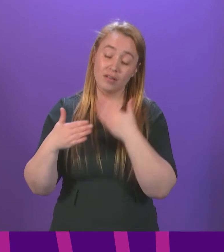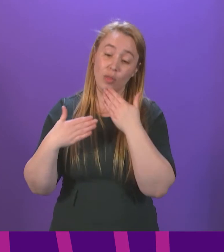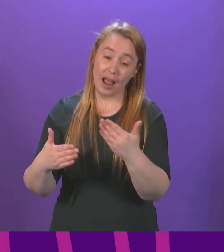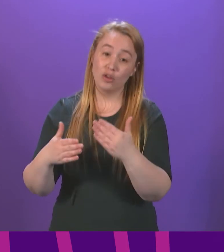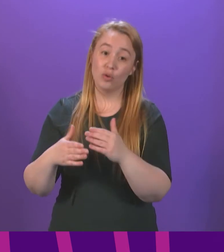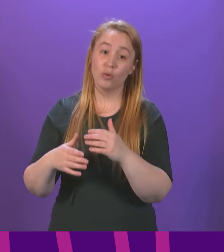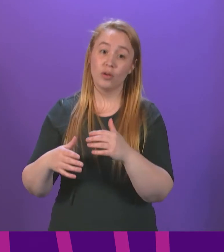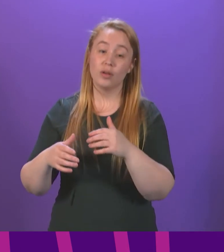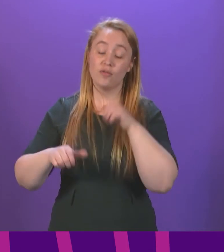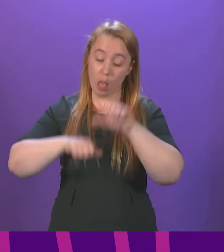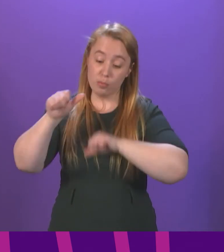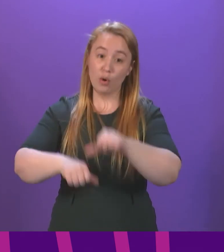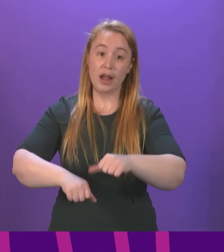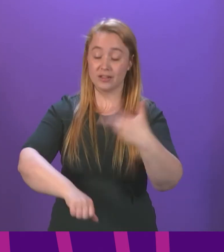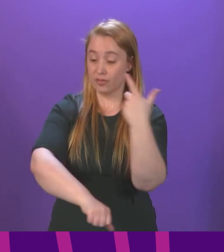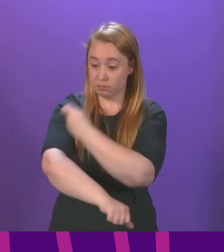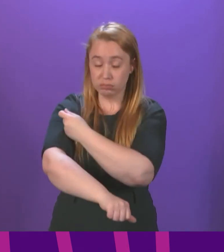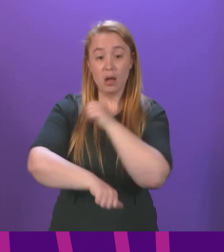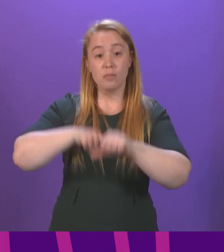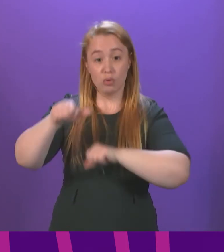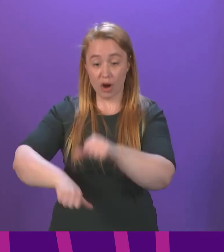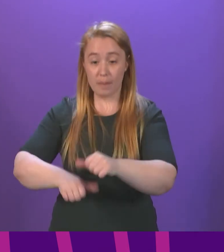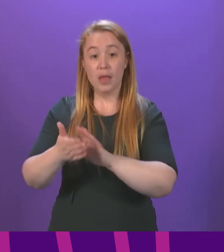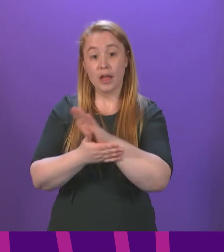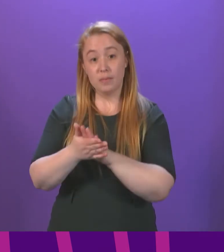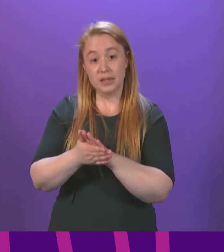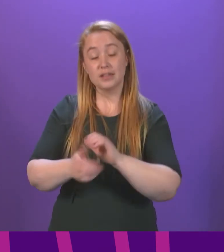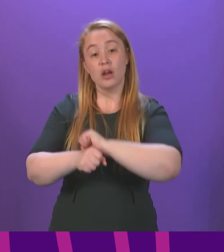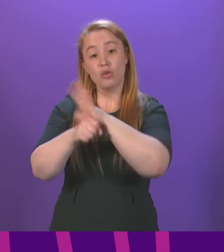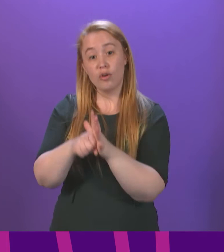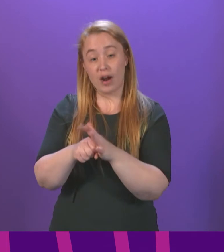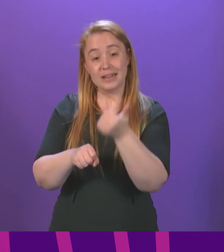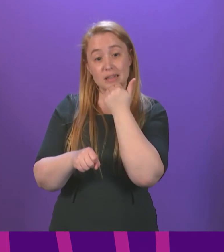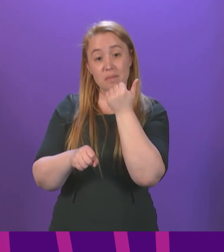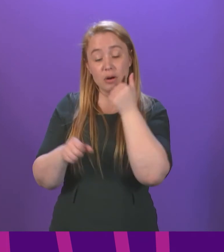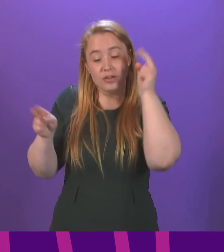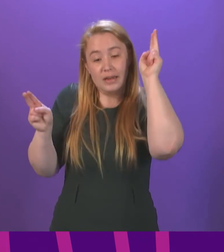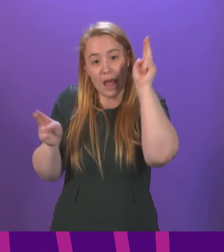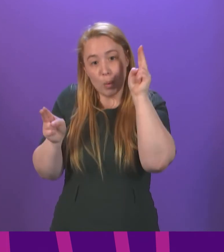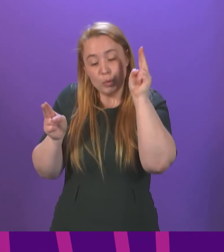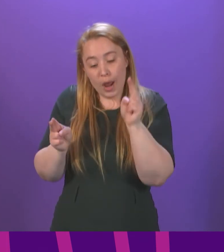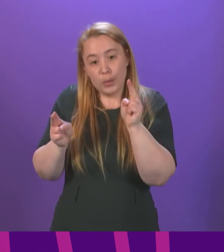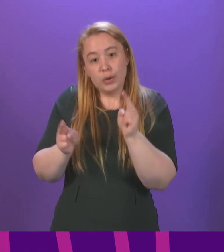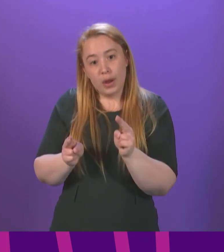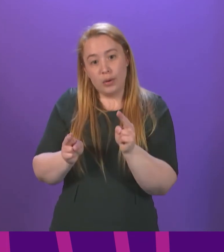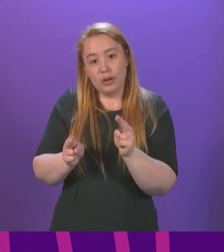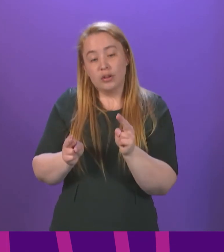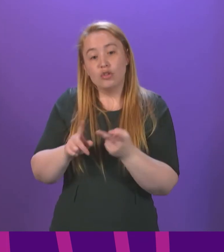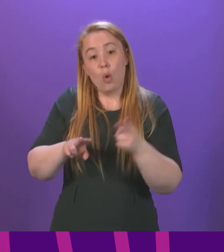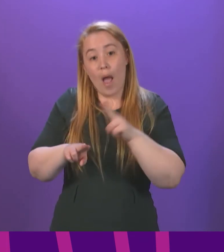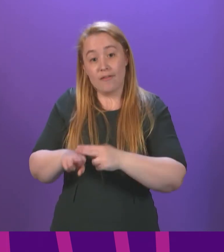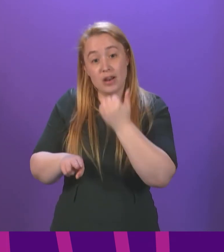to progress in our vaccination programme. Prevalence falling means, of course, that